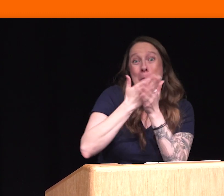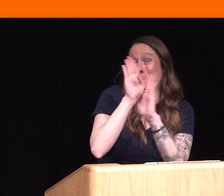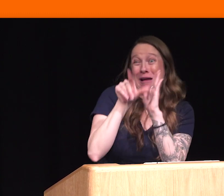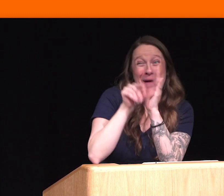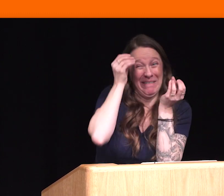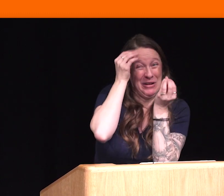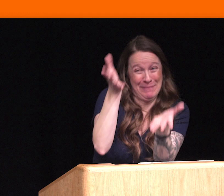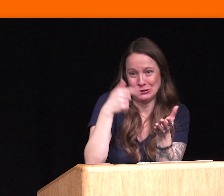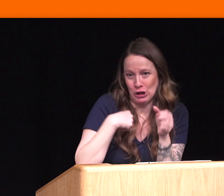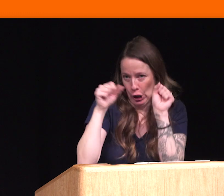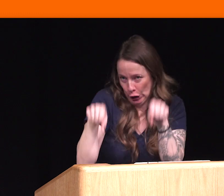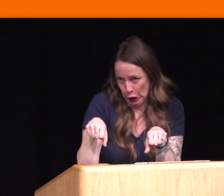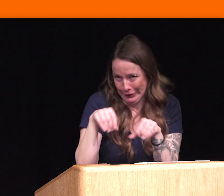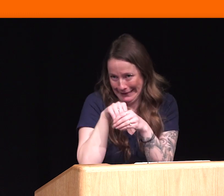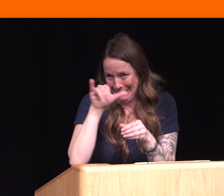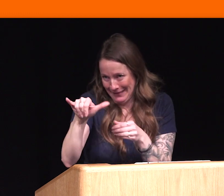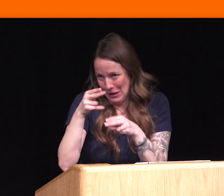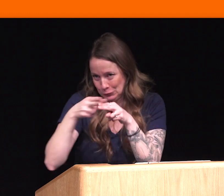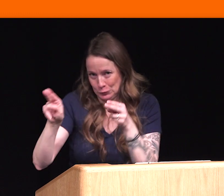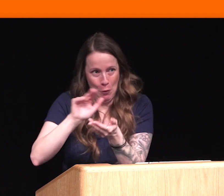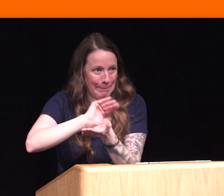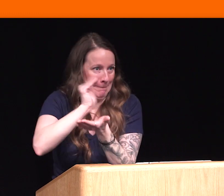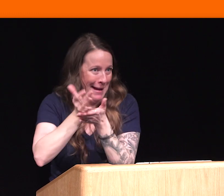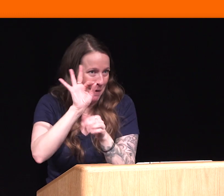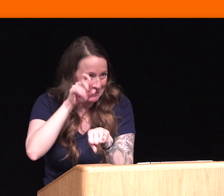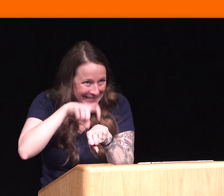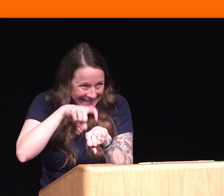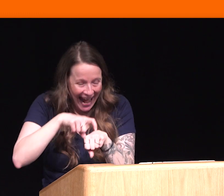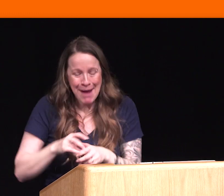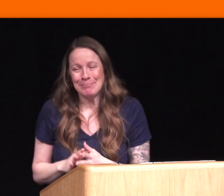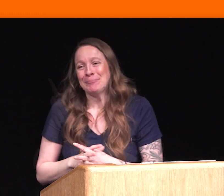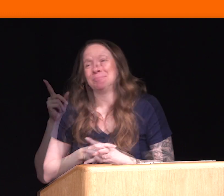and tried to give them as much background information as I could in a short amount of time.